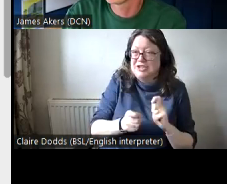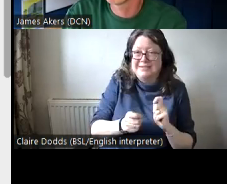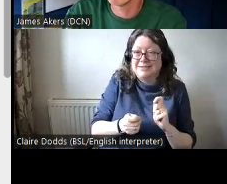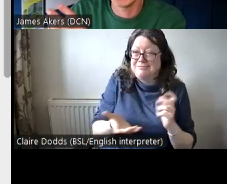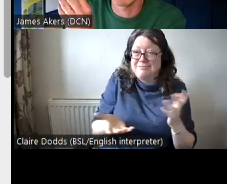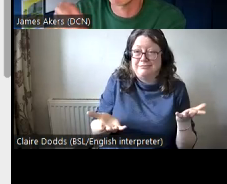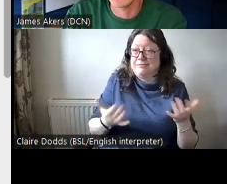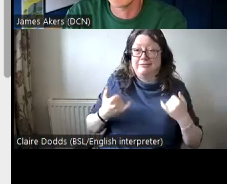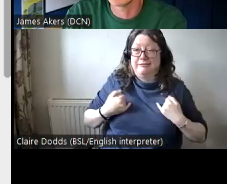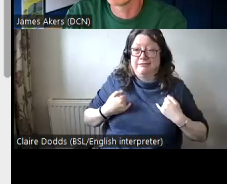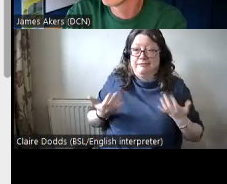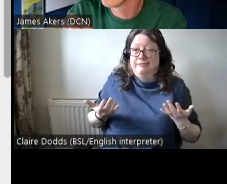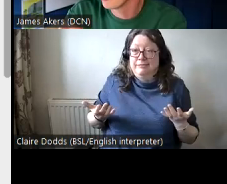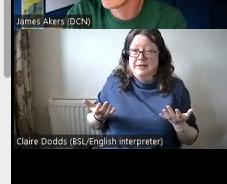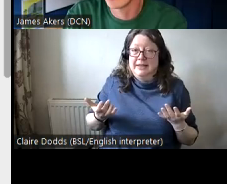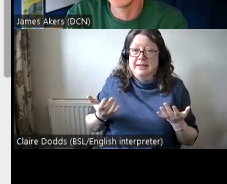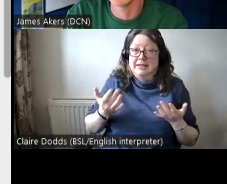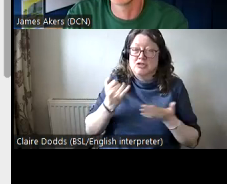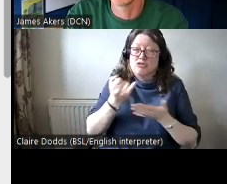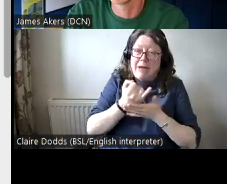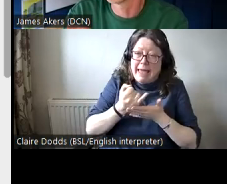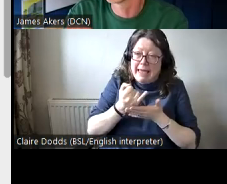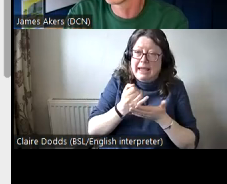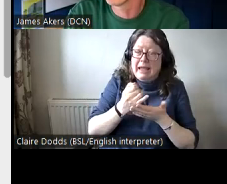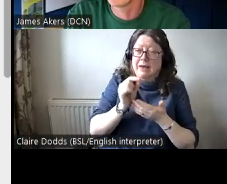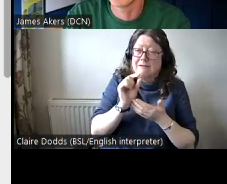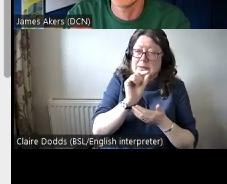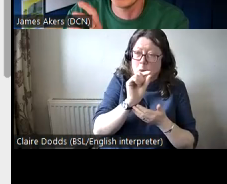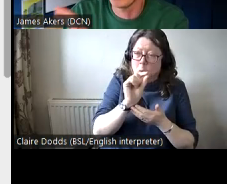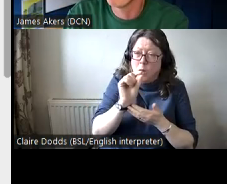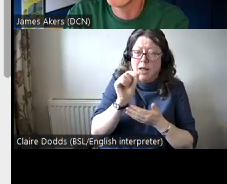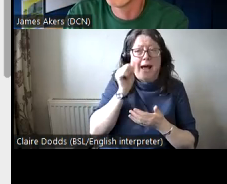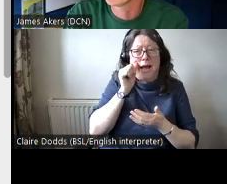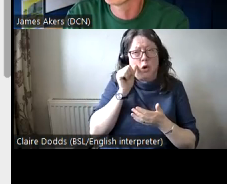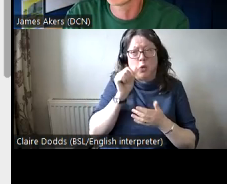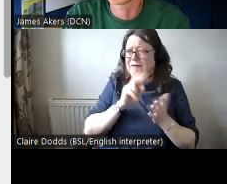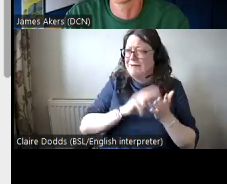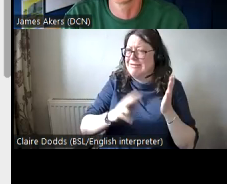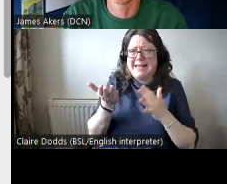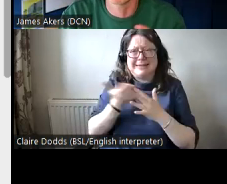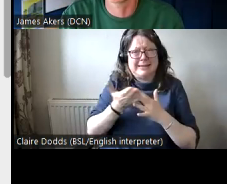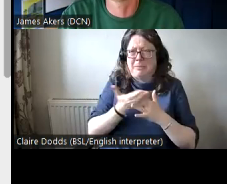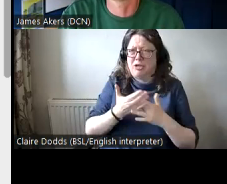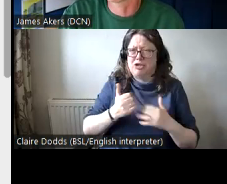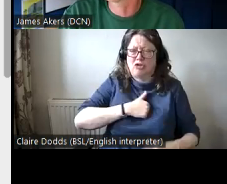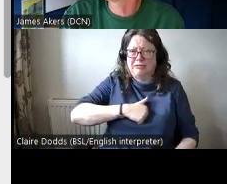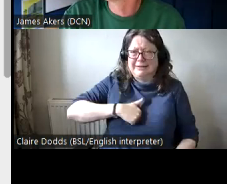because it's really gray, really tiny bits of text. Apologies for that.